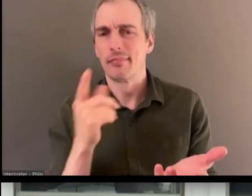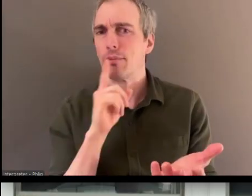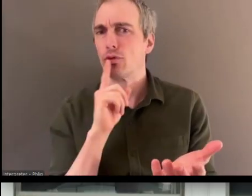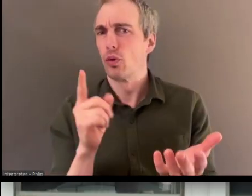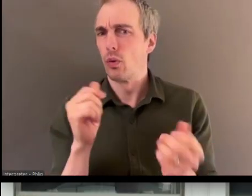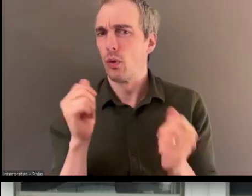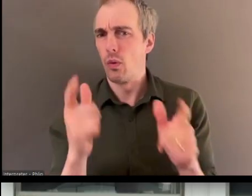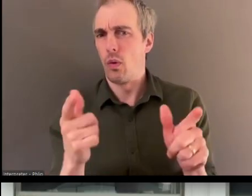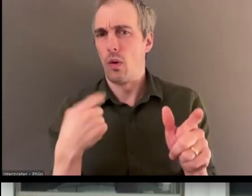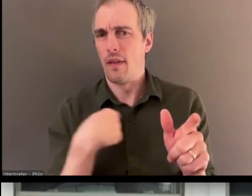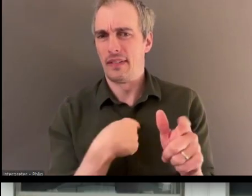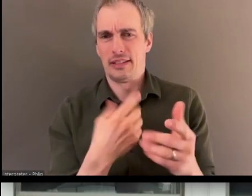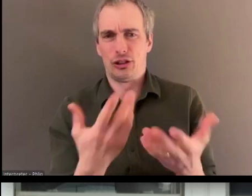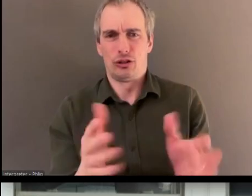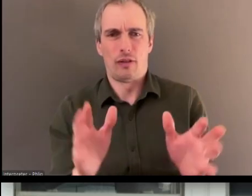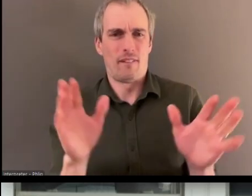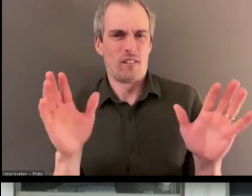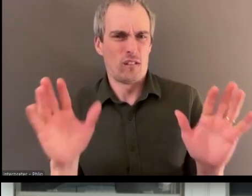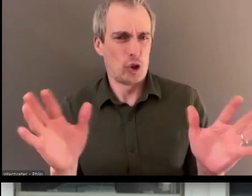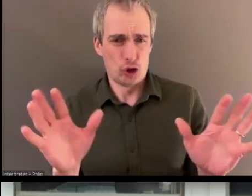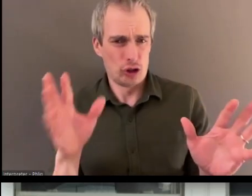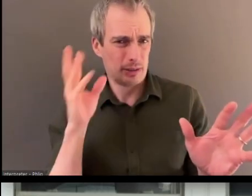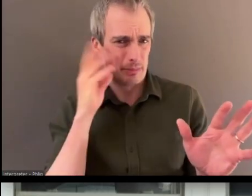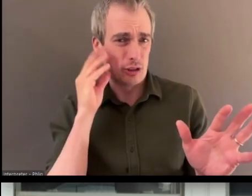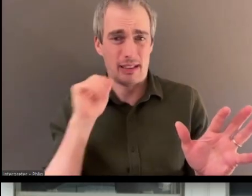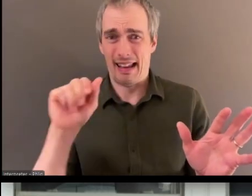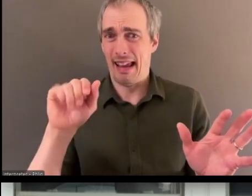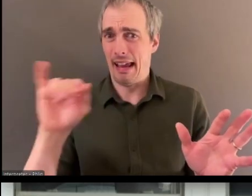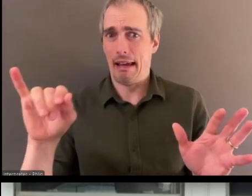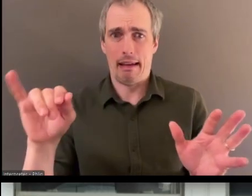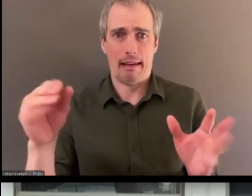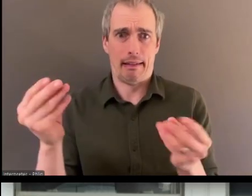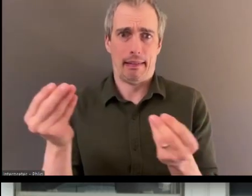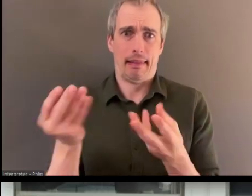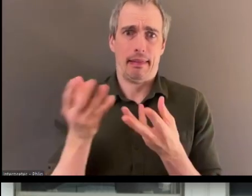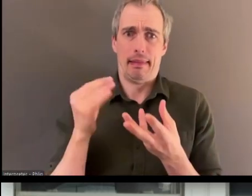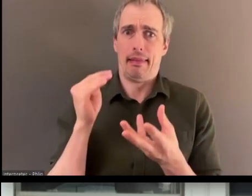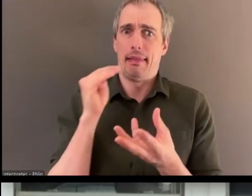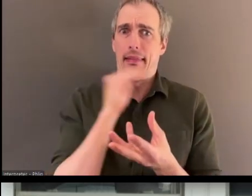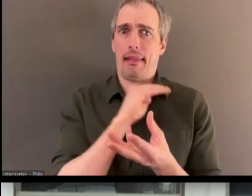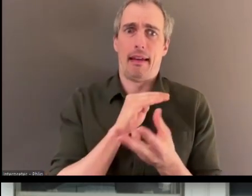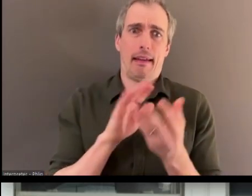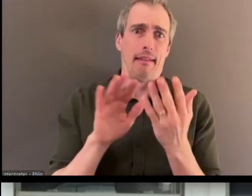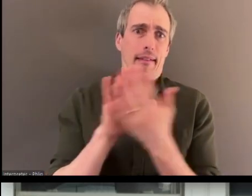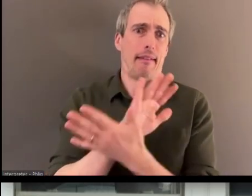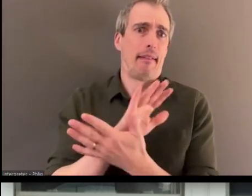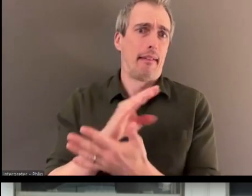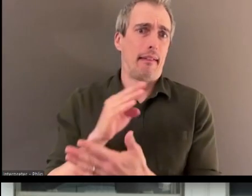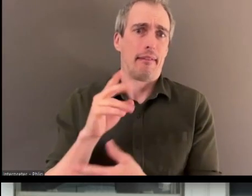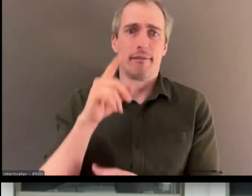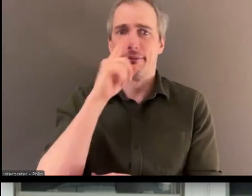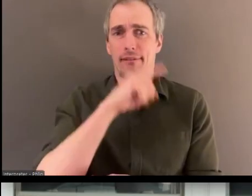It's telling us falsehoods. It's not doing something correctly. It's giving us an incorrect result for remediation.